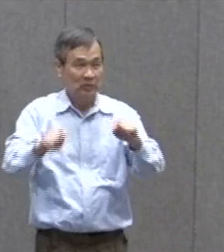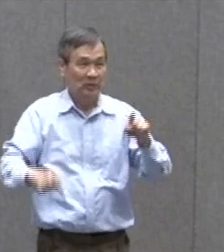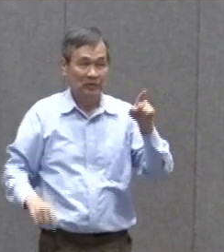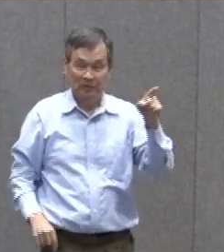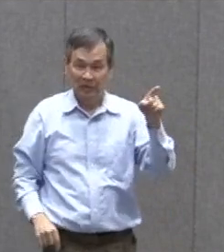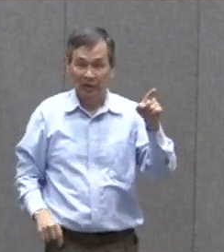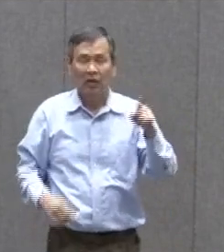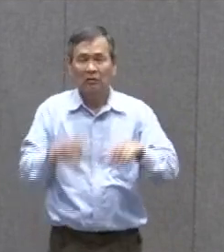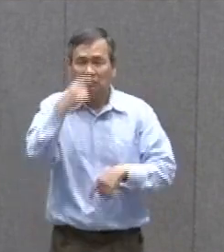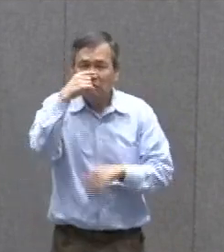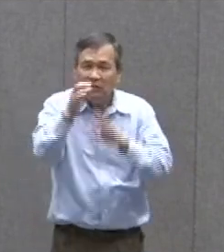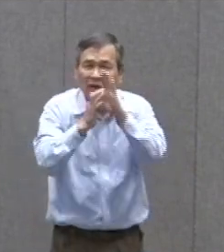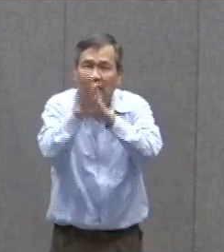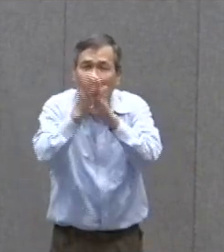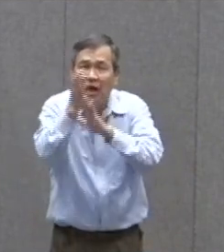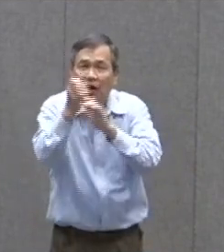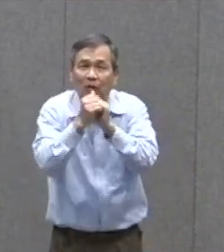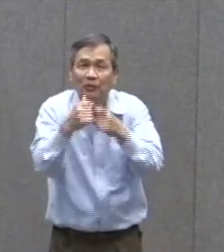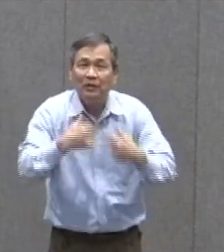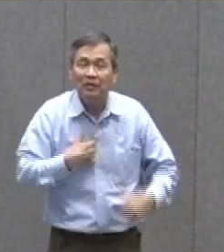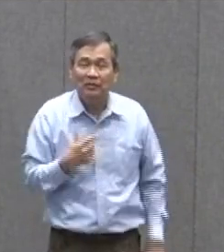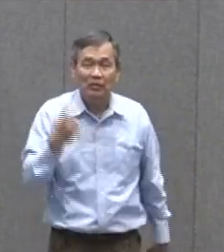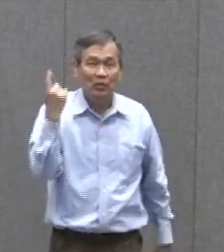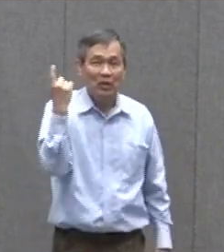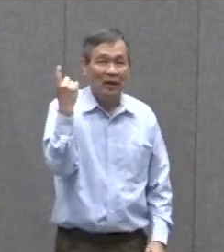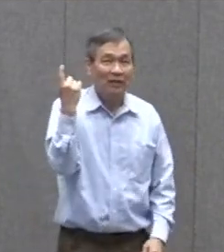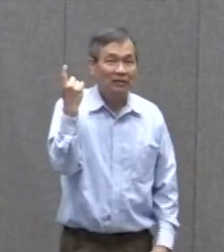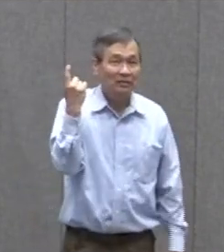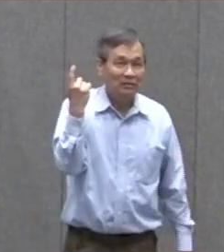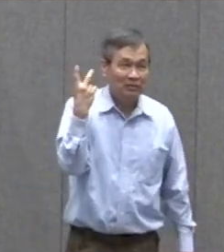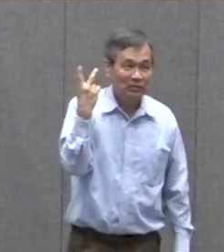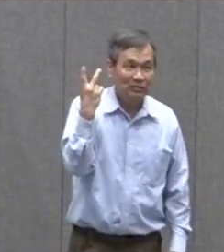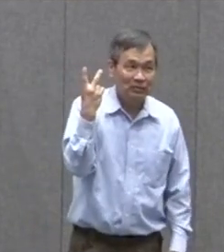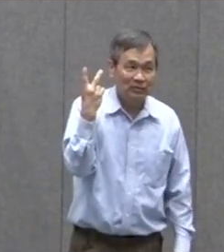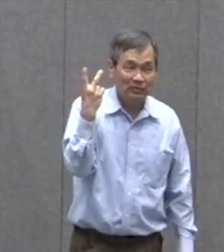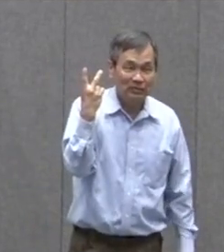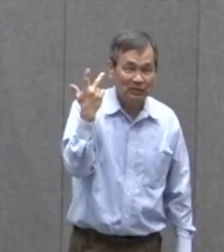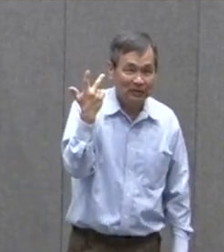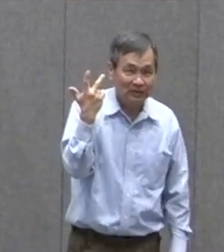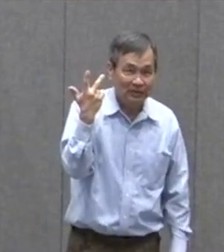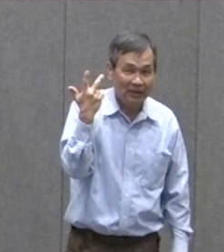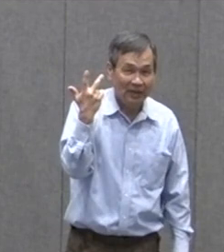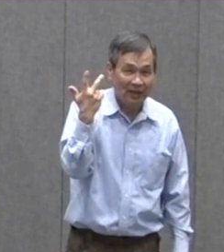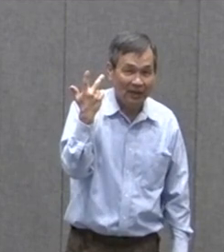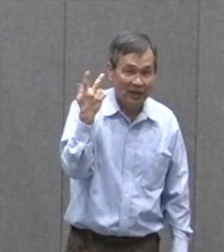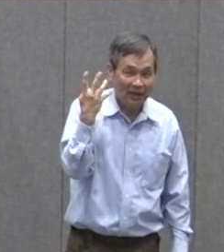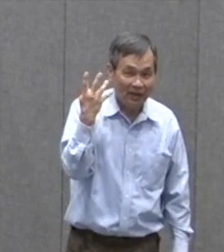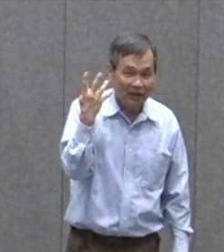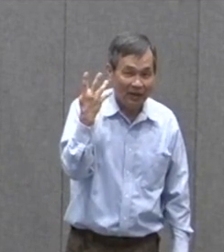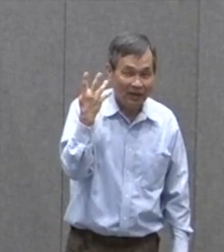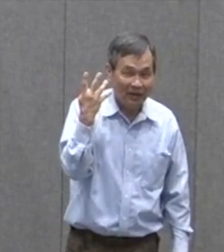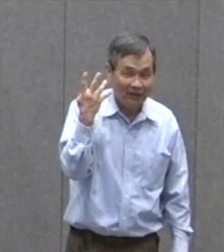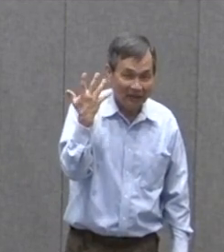Count them with me. One, two, three, four, five,